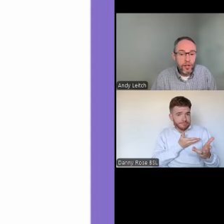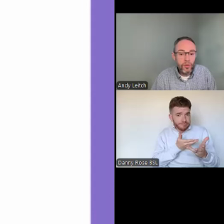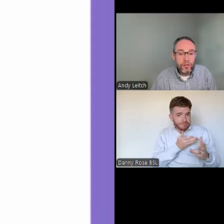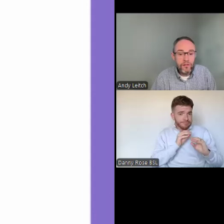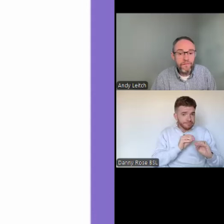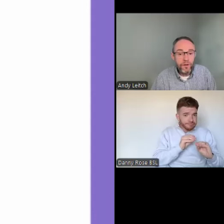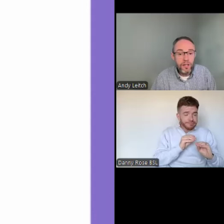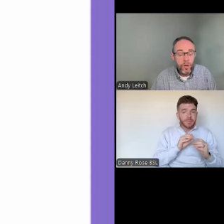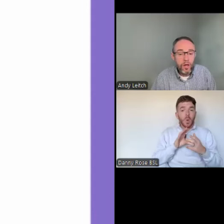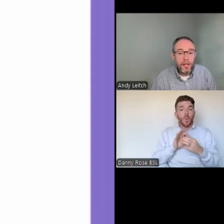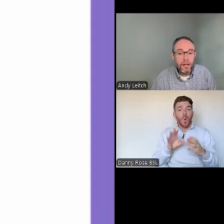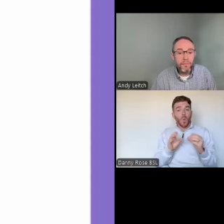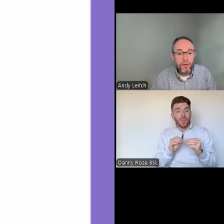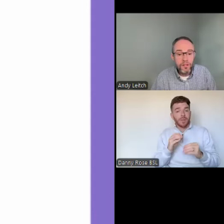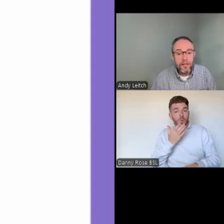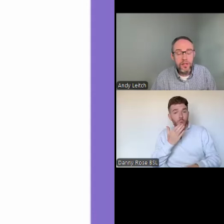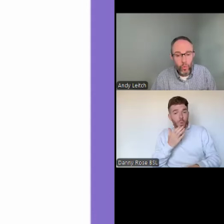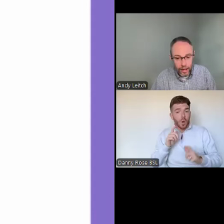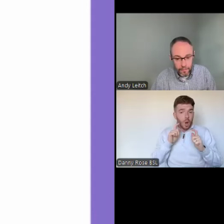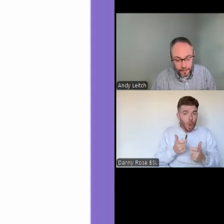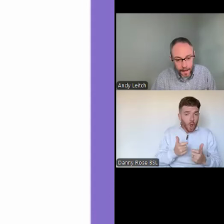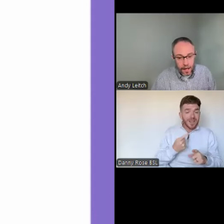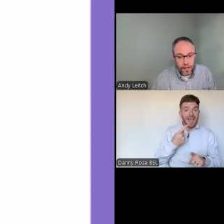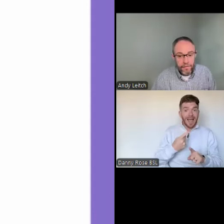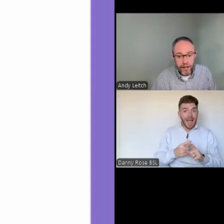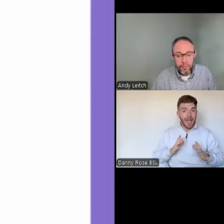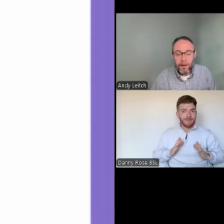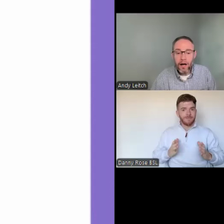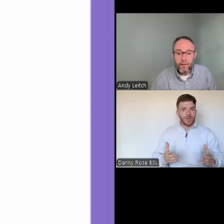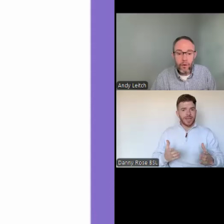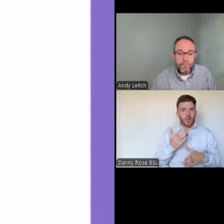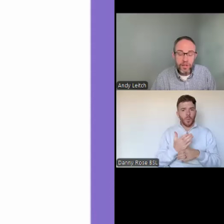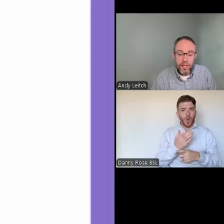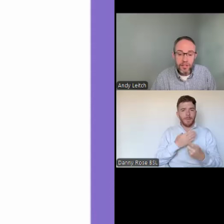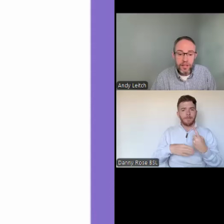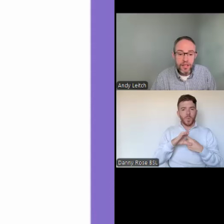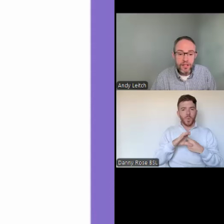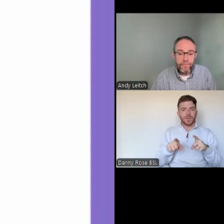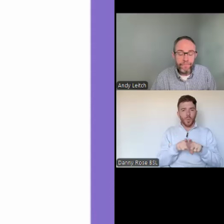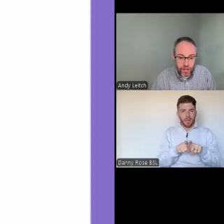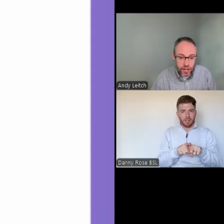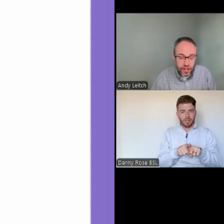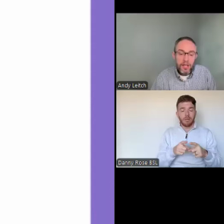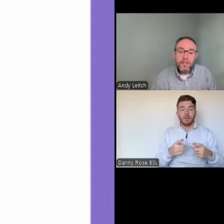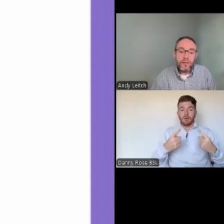and he also does free work in the community as well. The final part of our website is the footer.